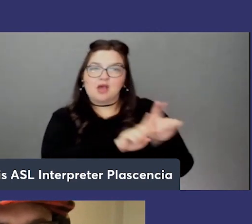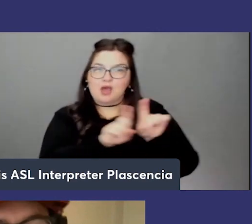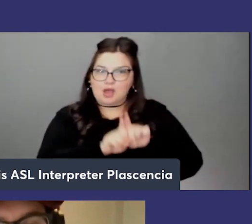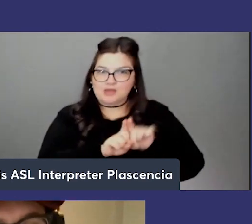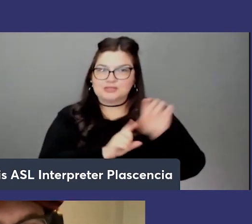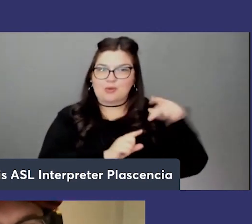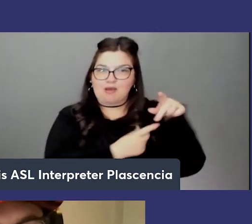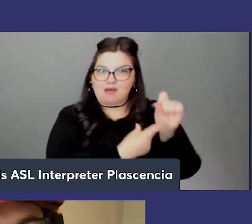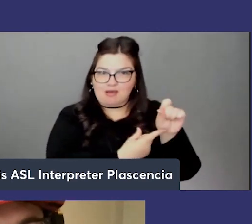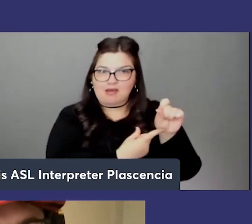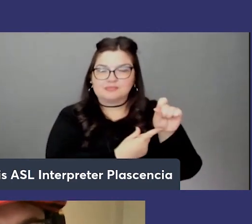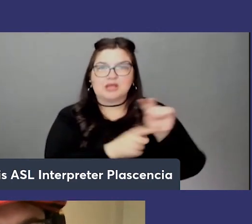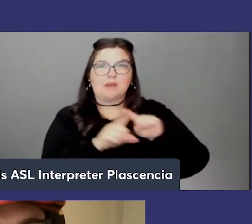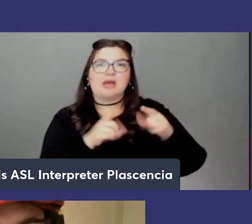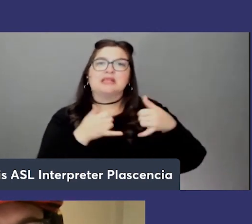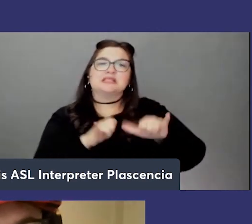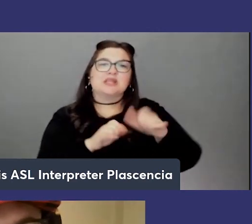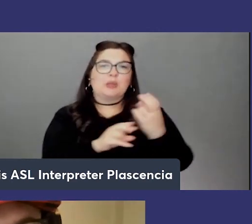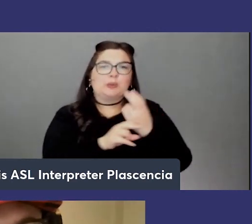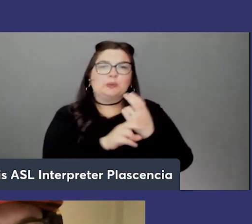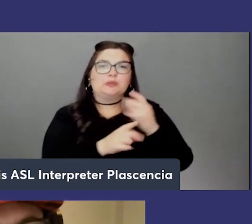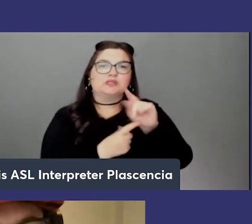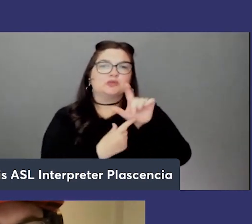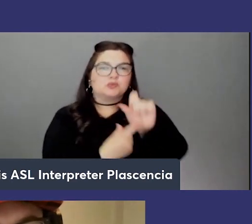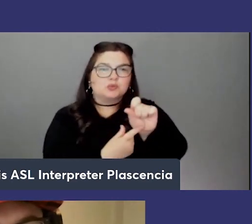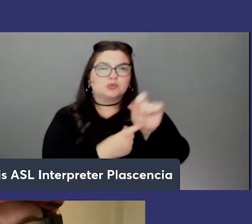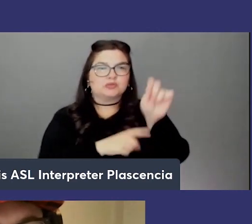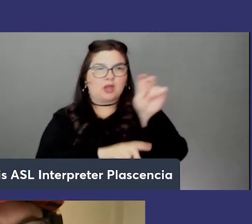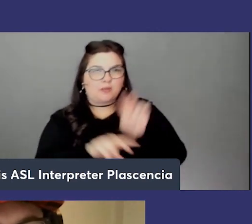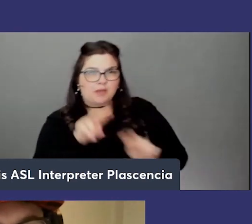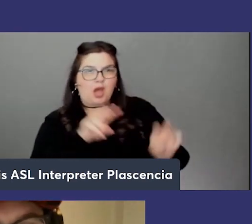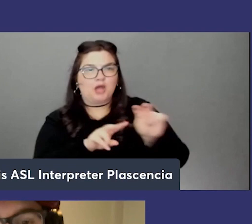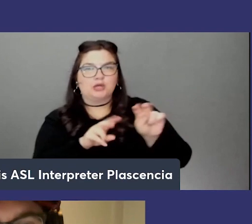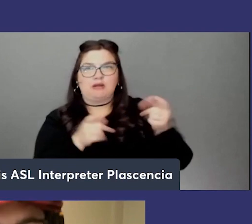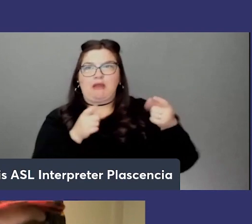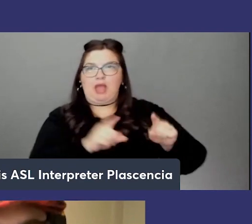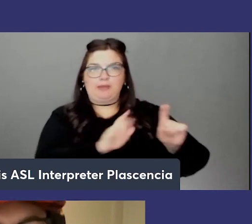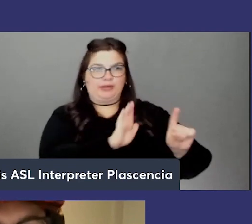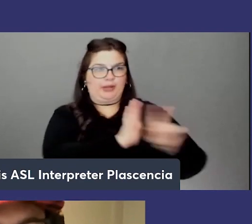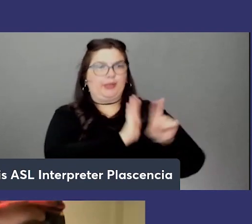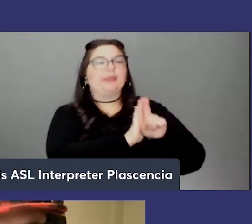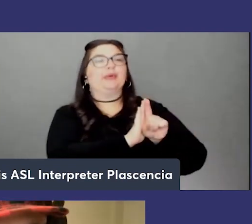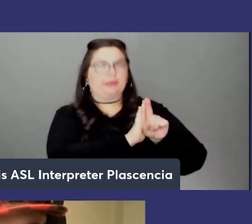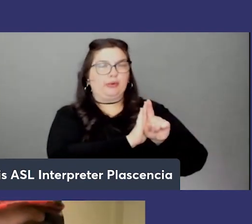but he's still using tools that monitor, and then you get an alert, and then he goes to his debugging tools,